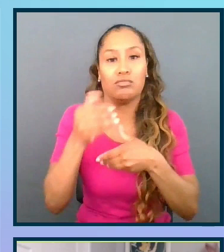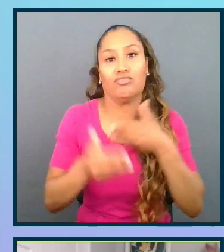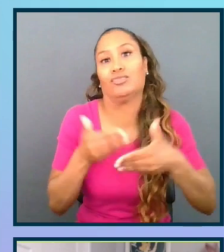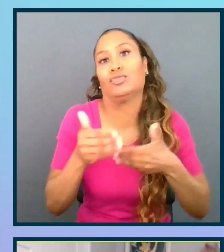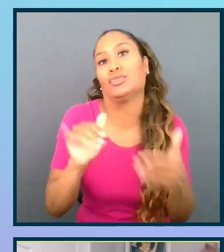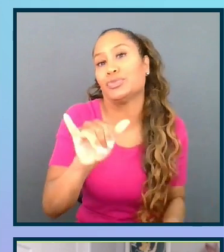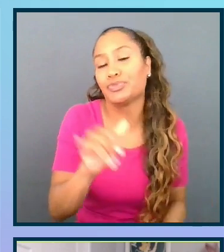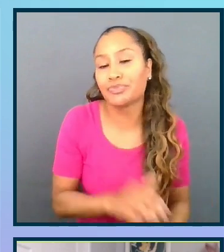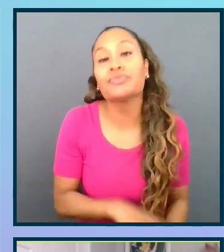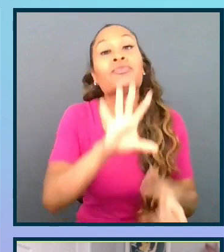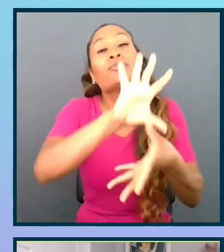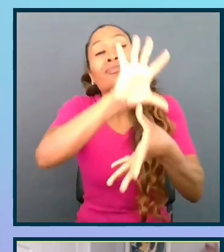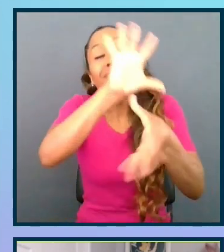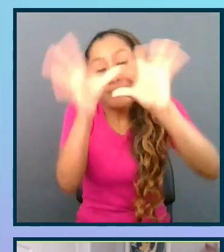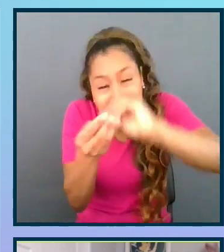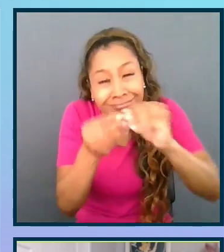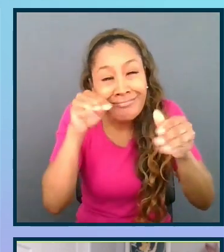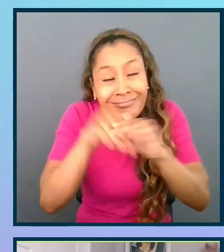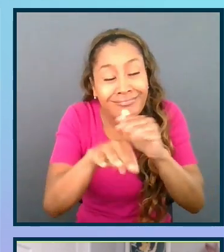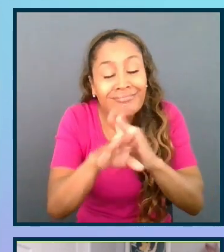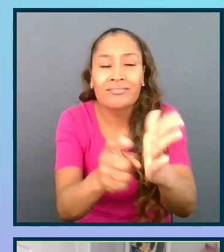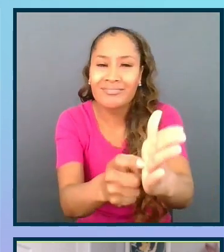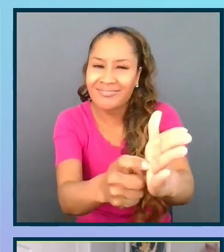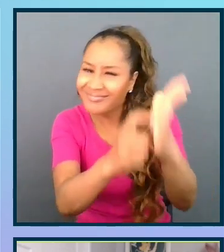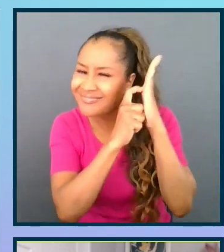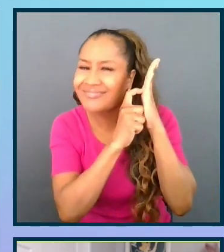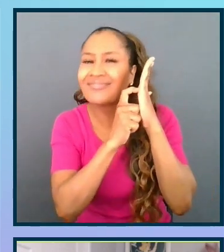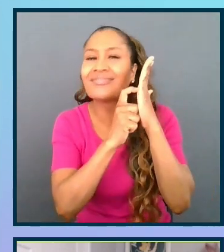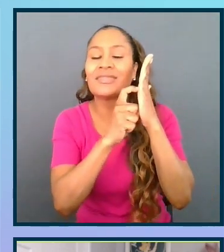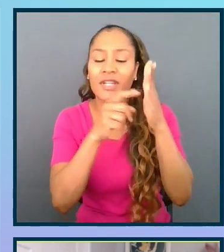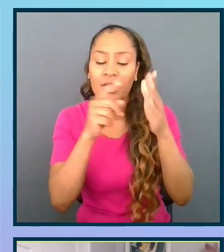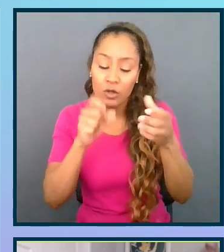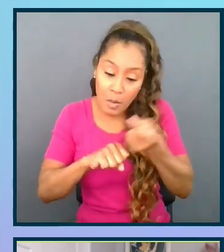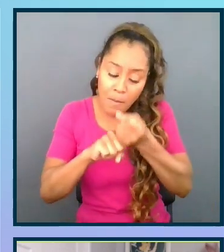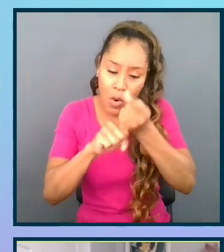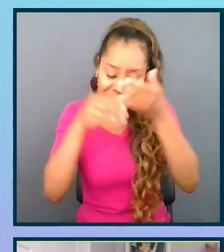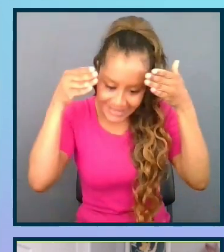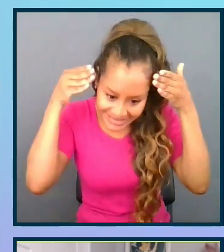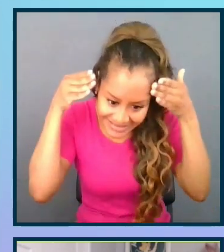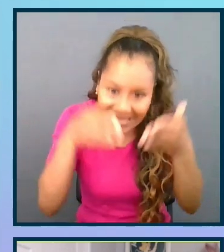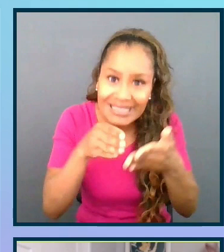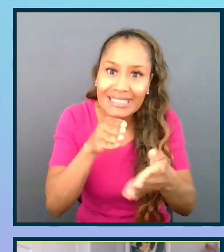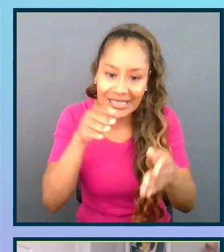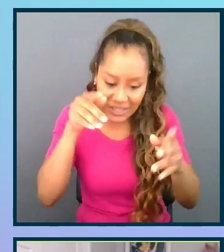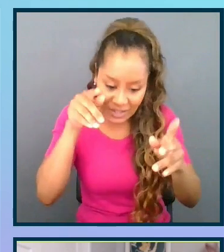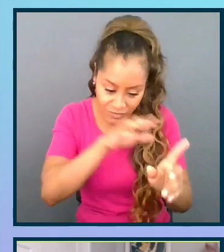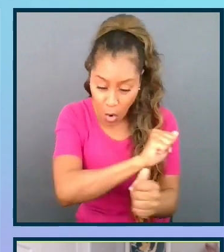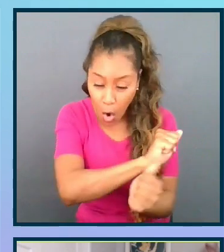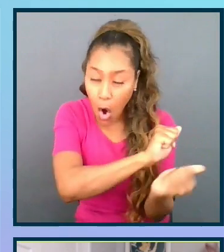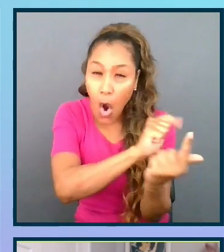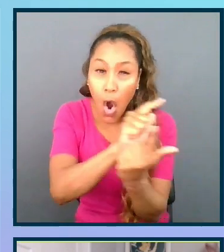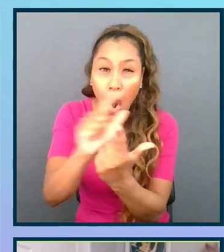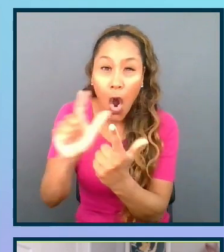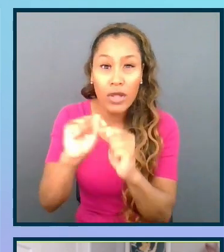Holistic accessibility requires dedicated support across the team from all team members.